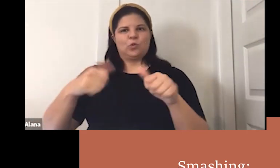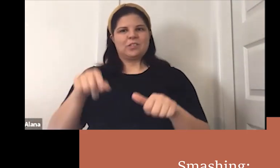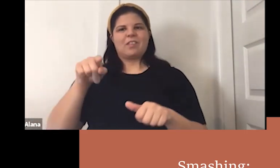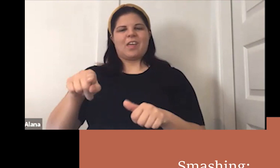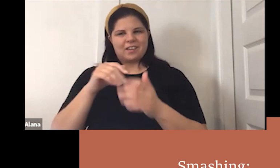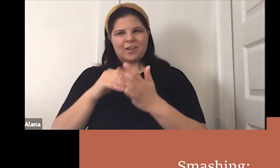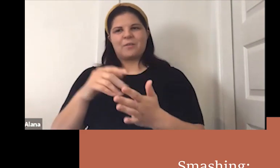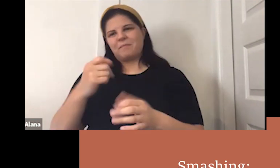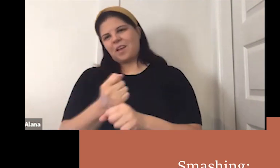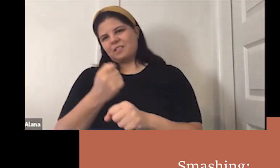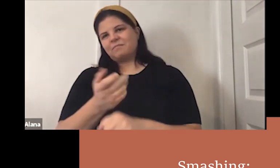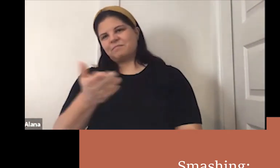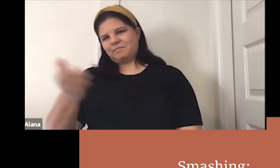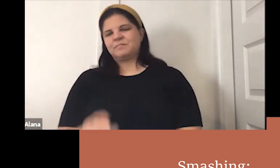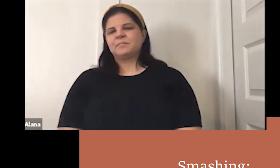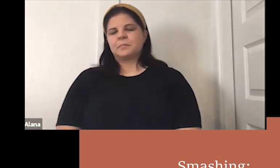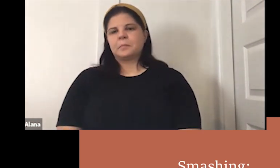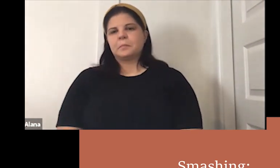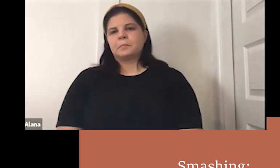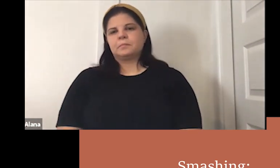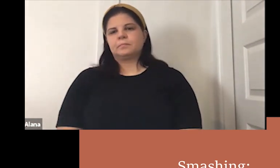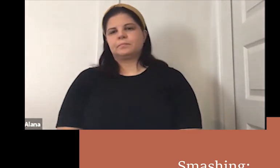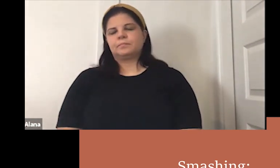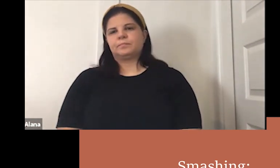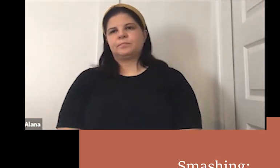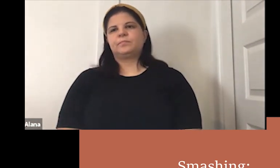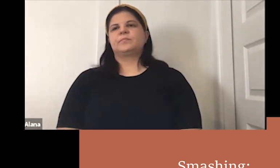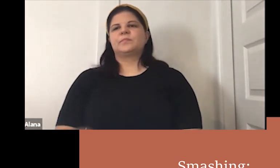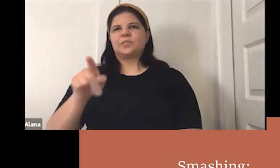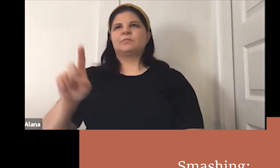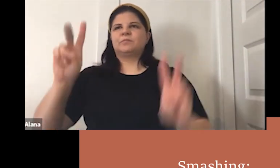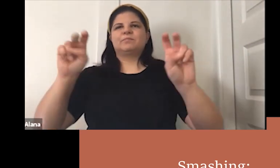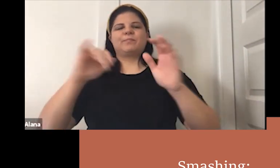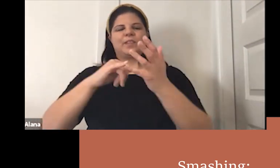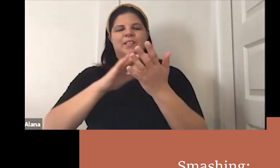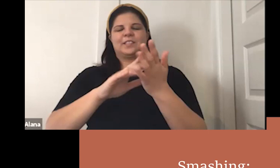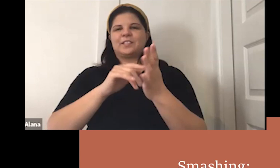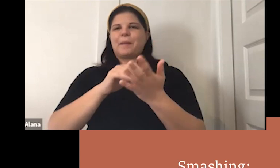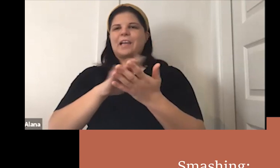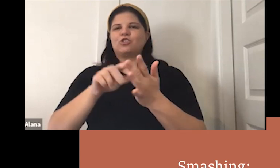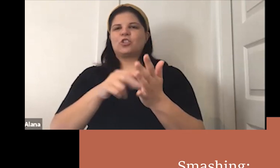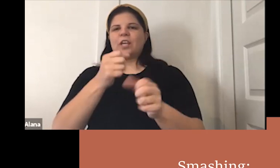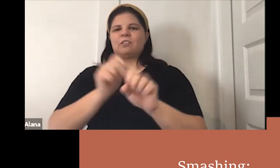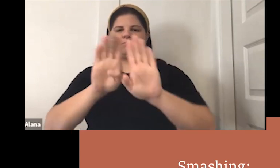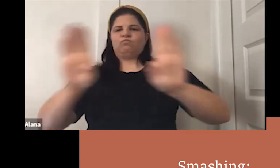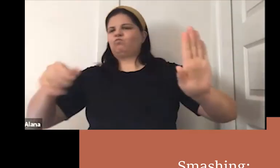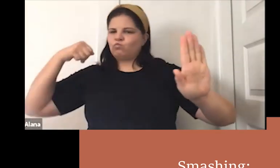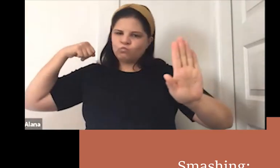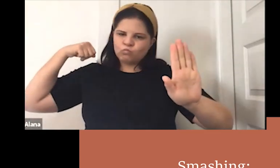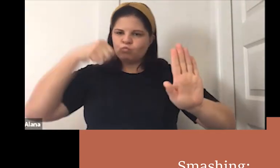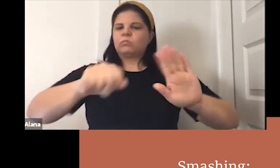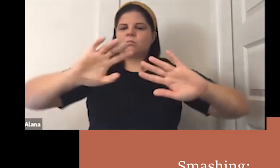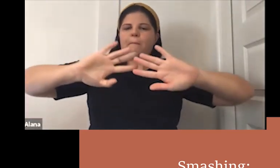And - this is part of Smashing, breaking through the glass ceiling.